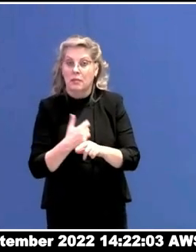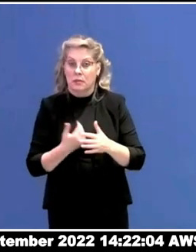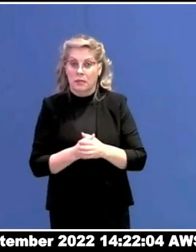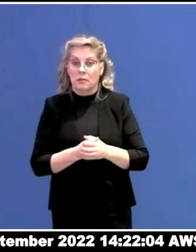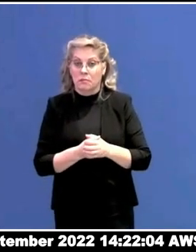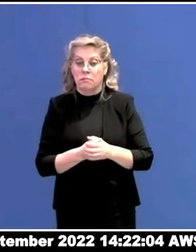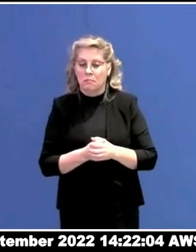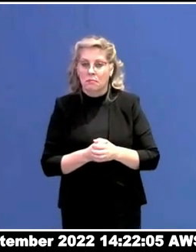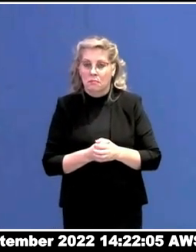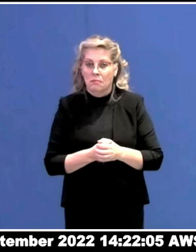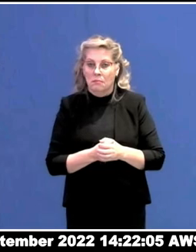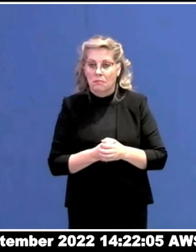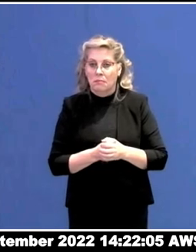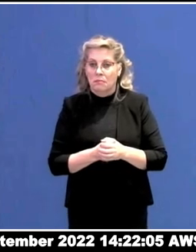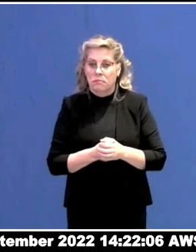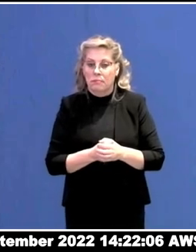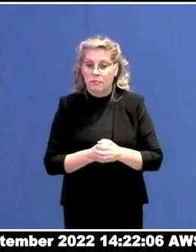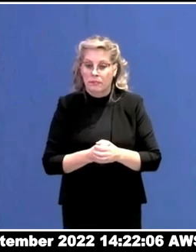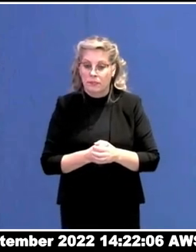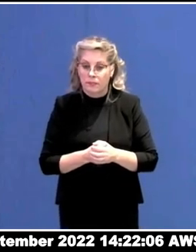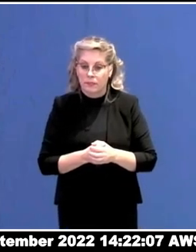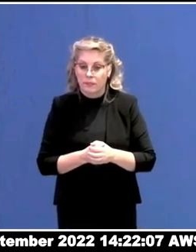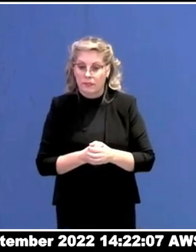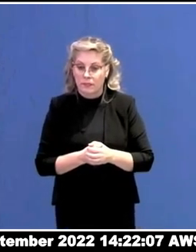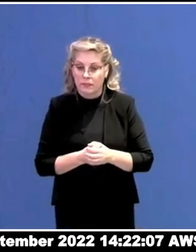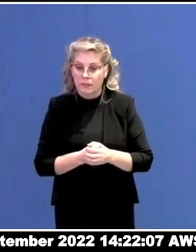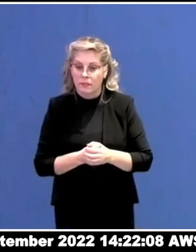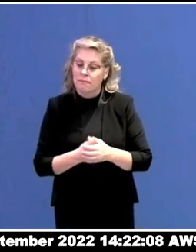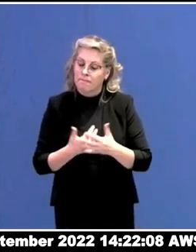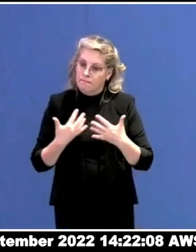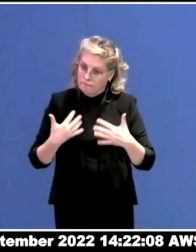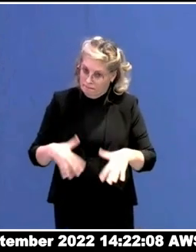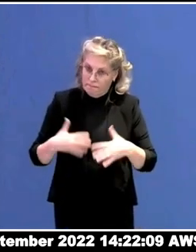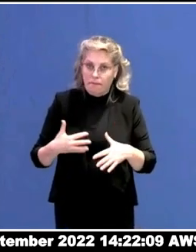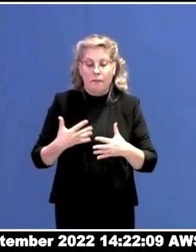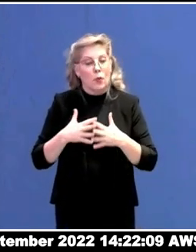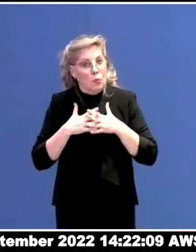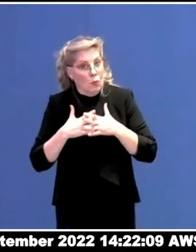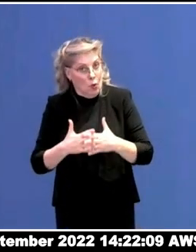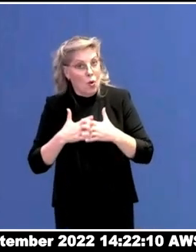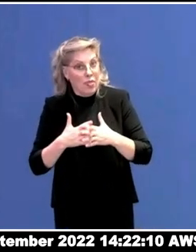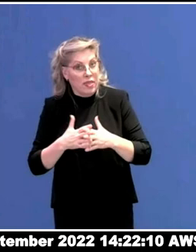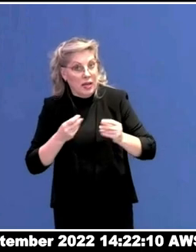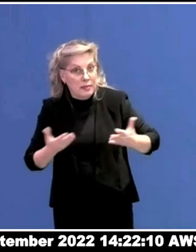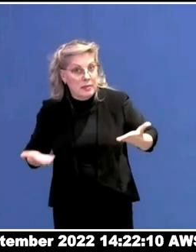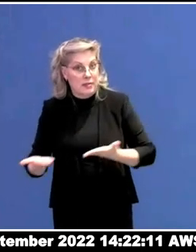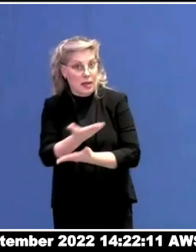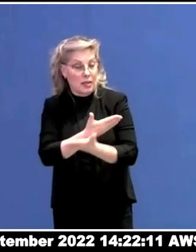There has been a very - this has been a very useful discussion with a rich blend of ideas